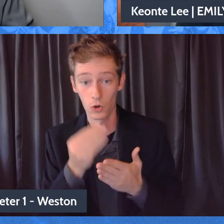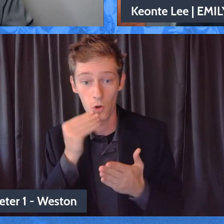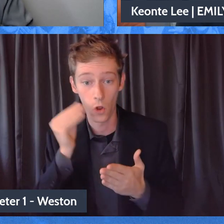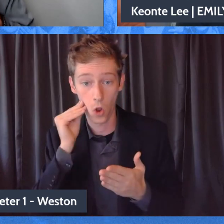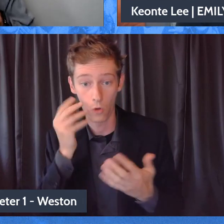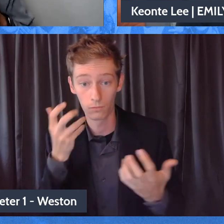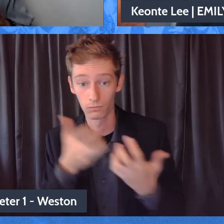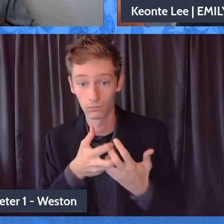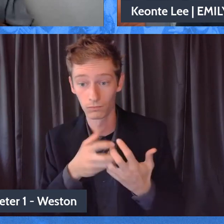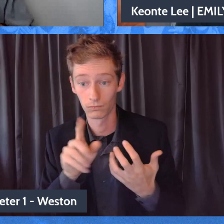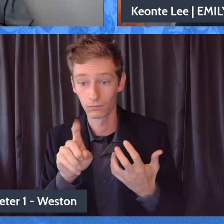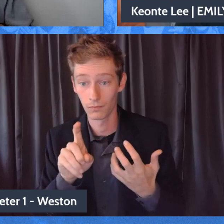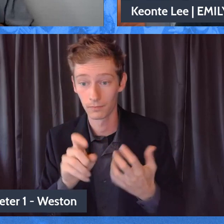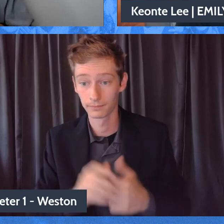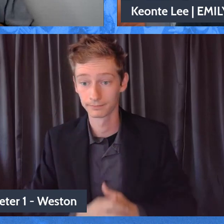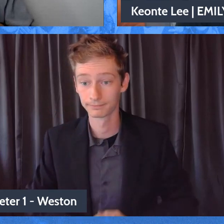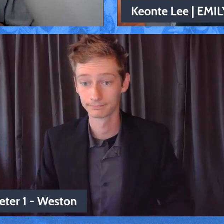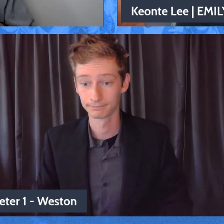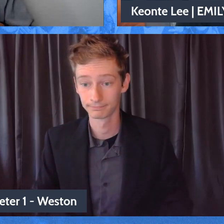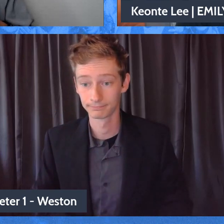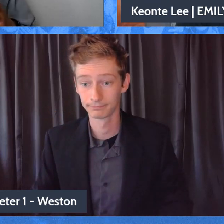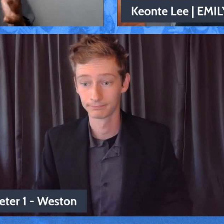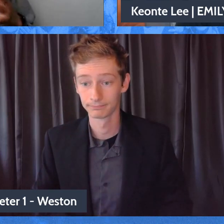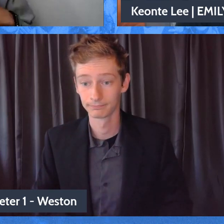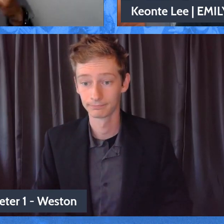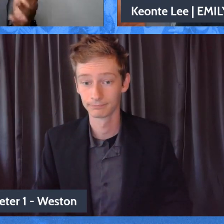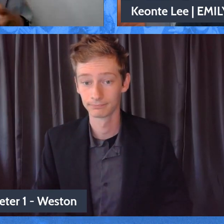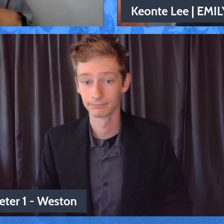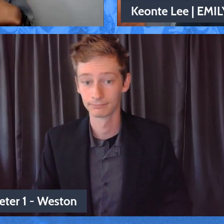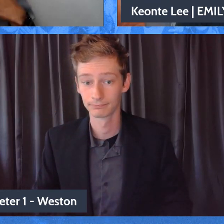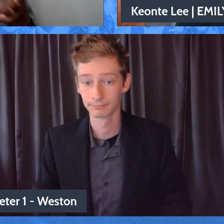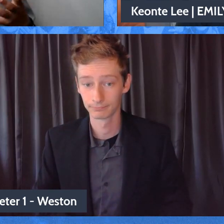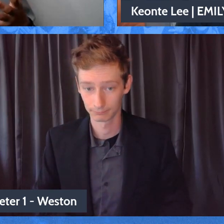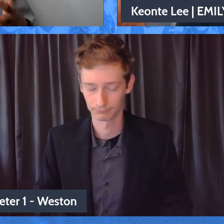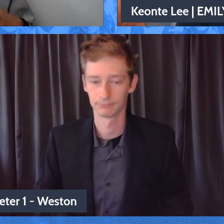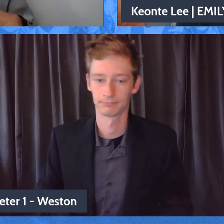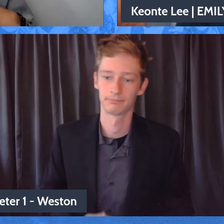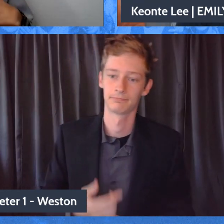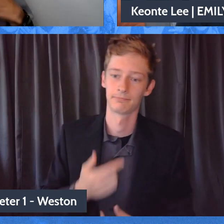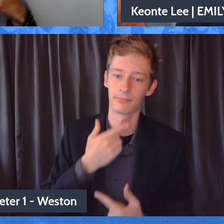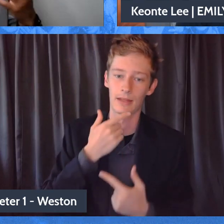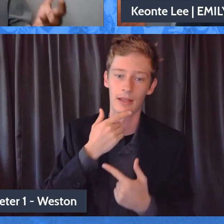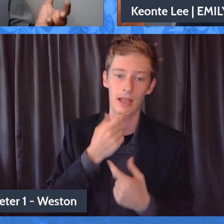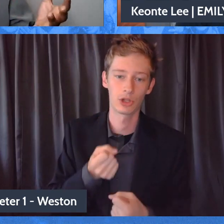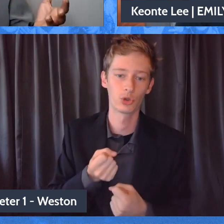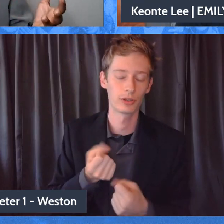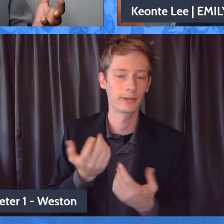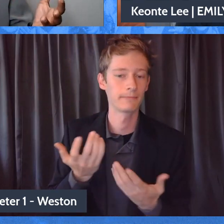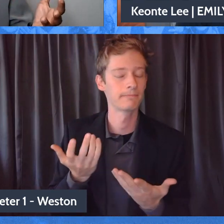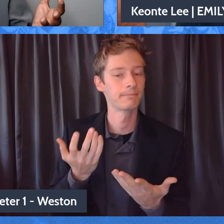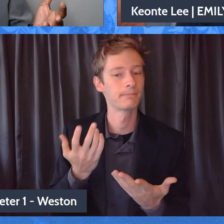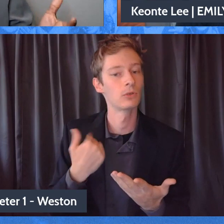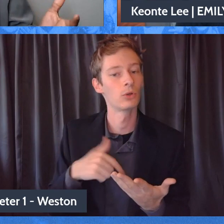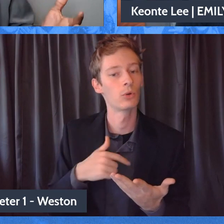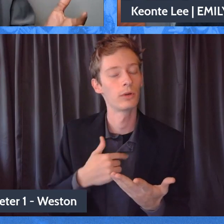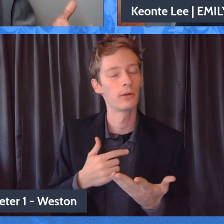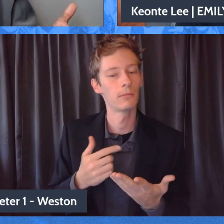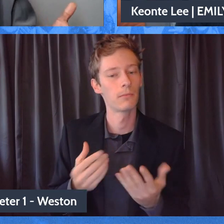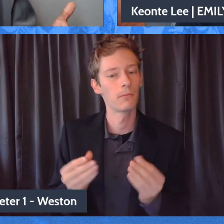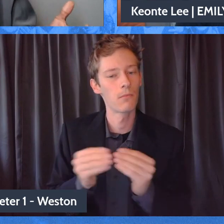It's so interesting the way we, the more time that we spend in spaces, learning about the things that we have in common,